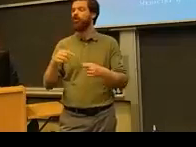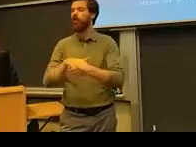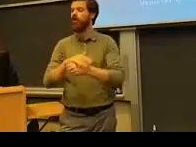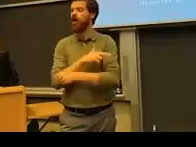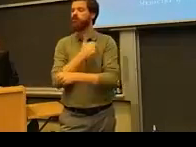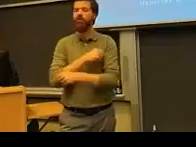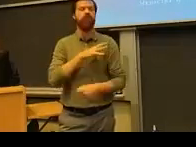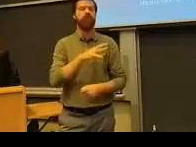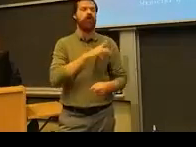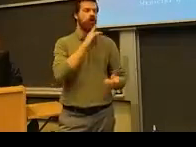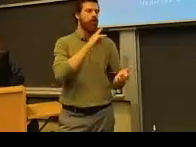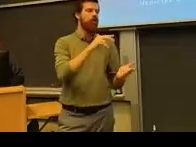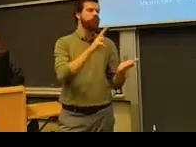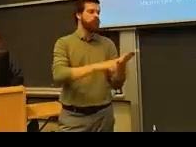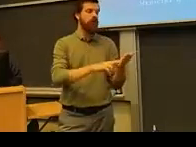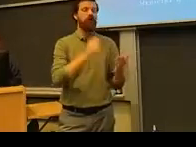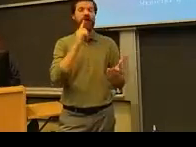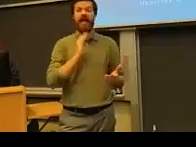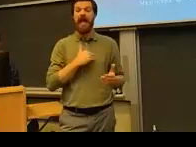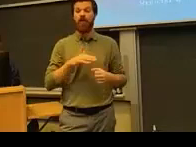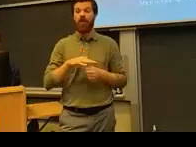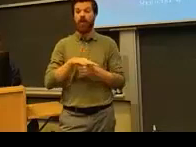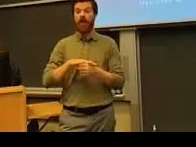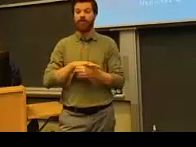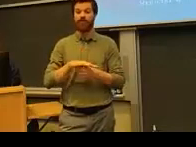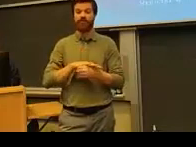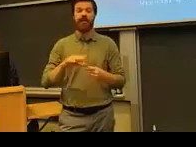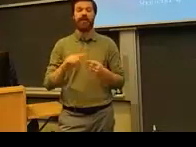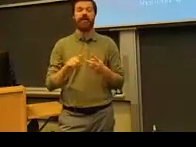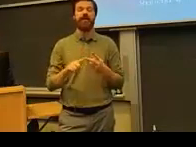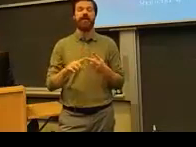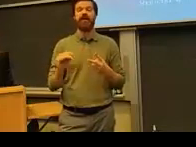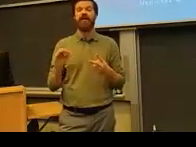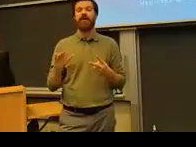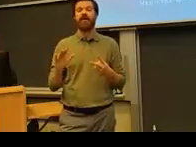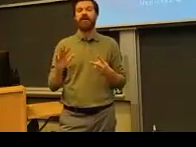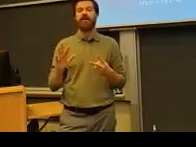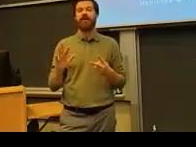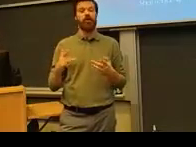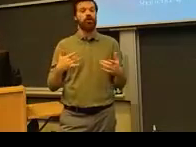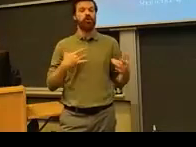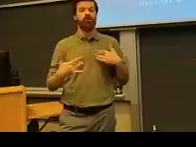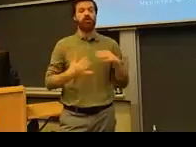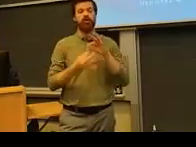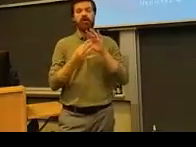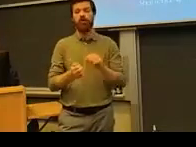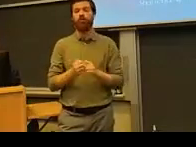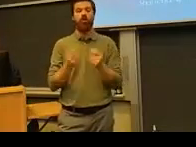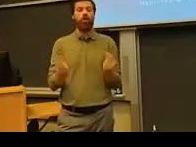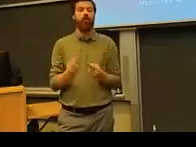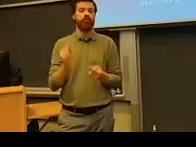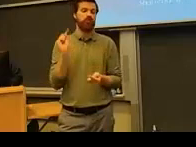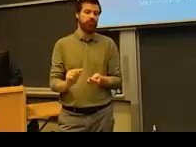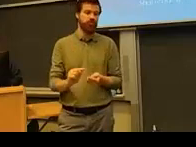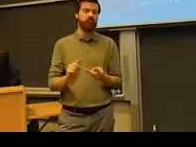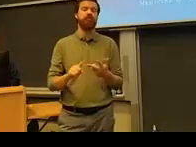and uh given our location and uh the concerns around harm reduction and patients impulsivity